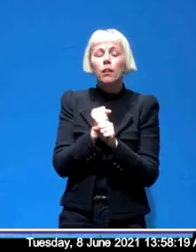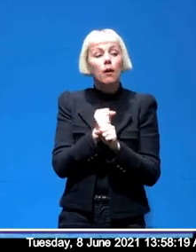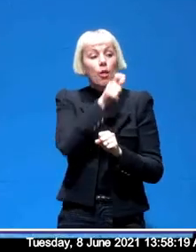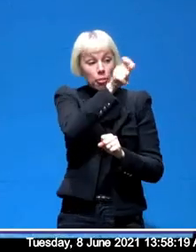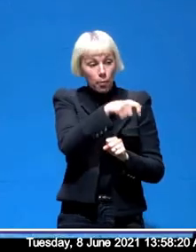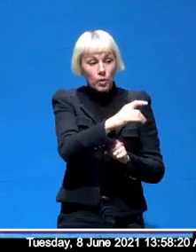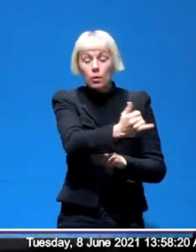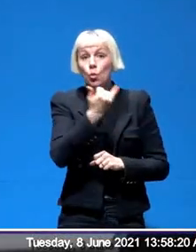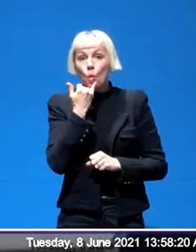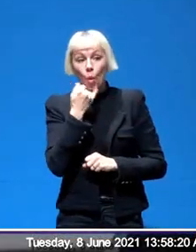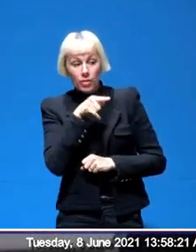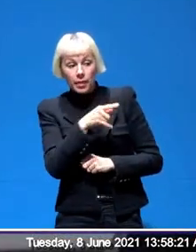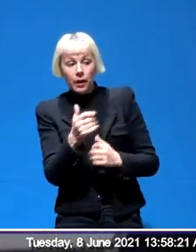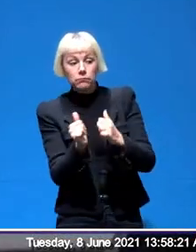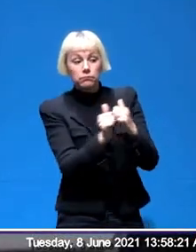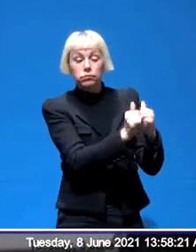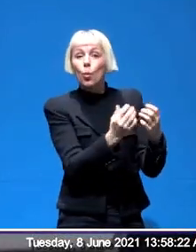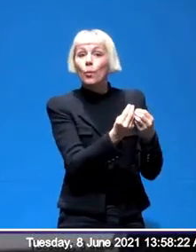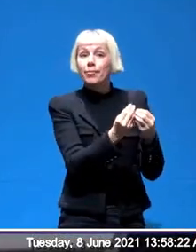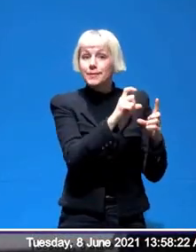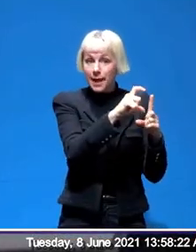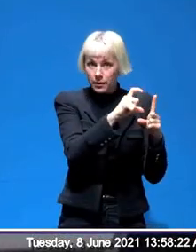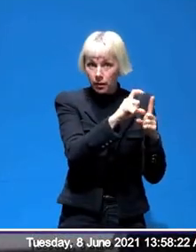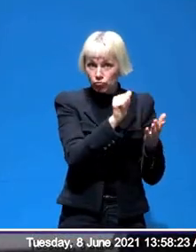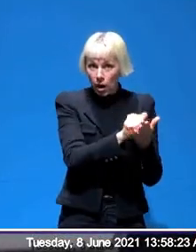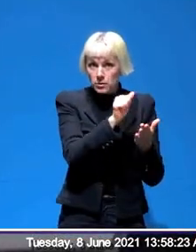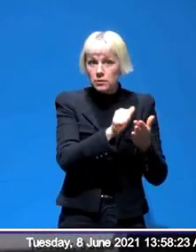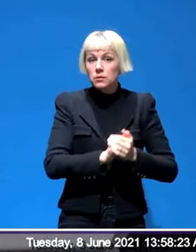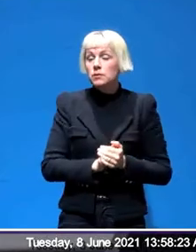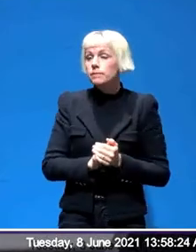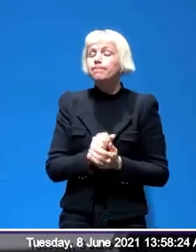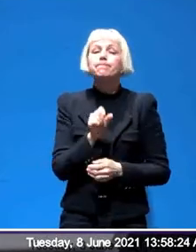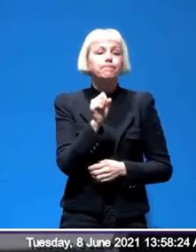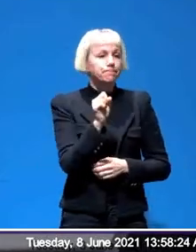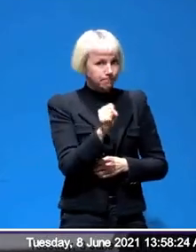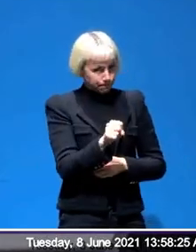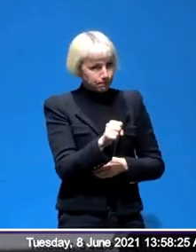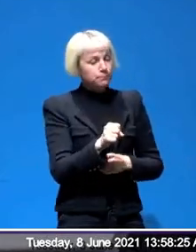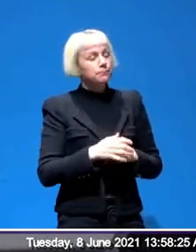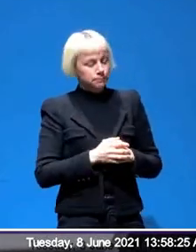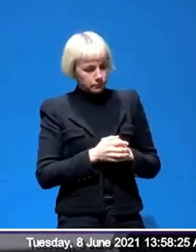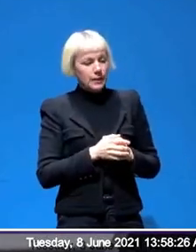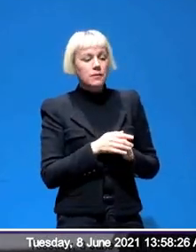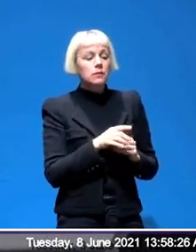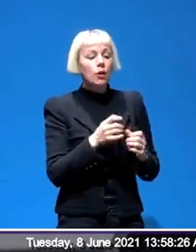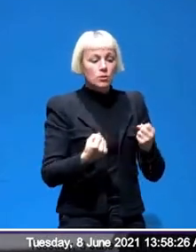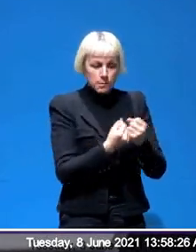It would be the support worker generally would be the one who would ring and make the RiskMan report, yes, that's correct.